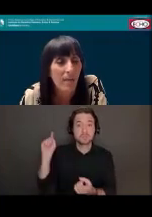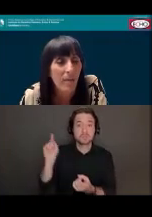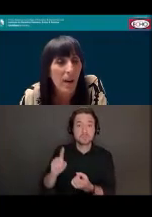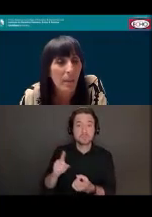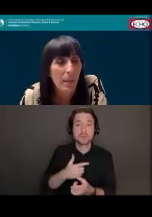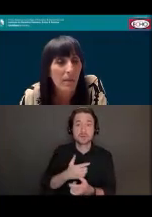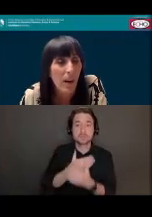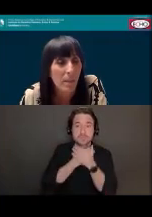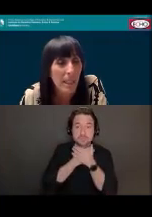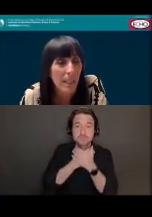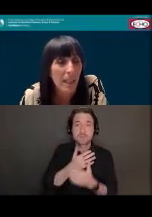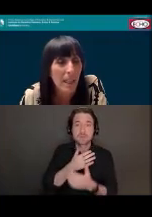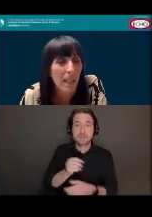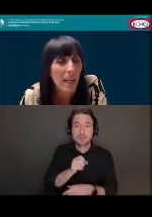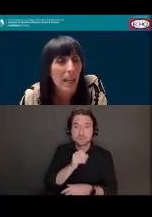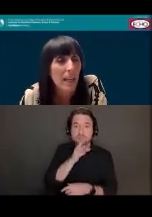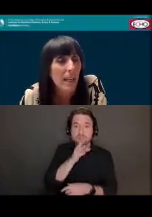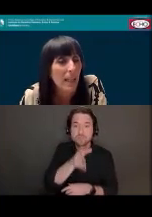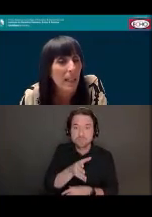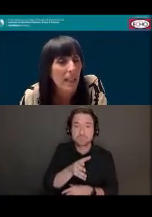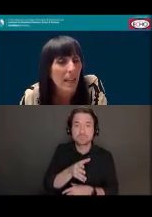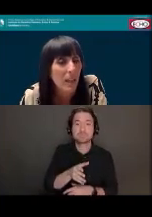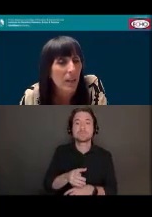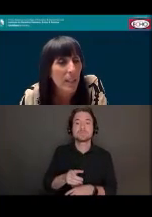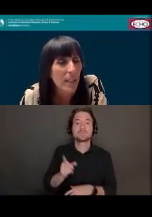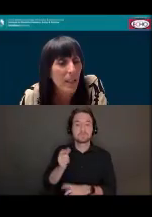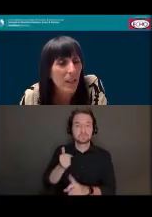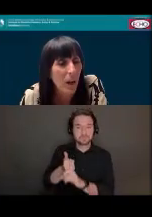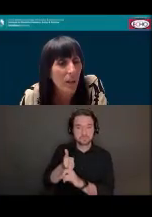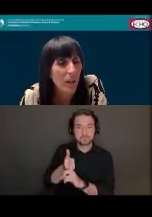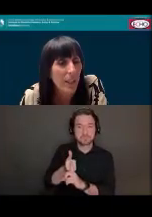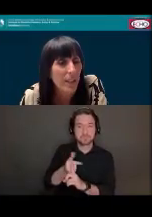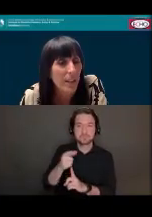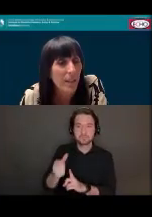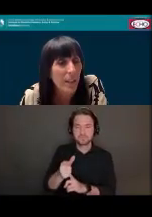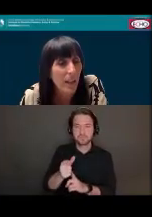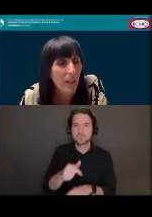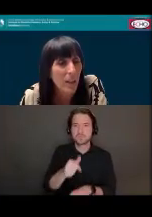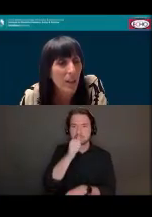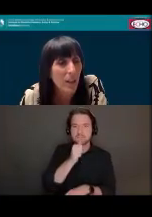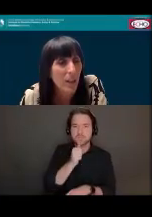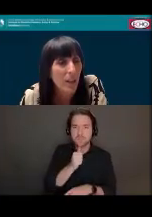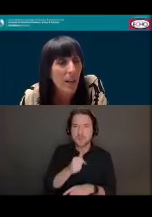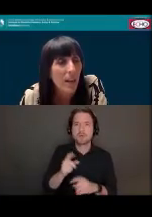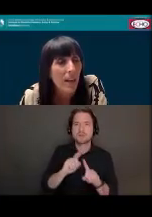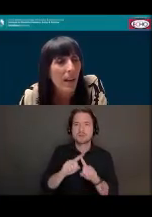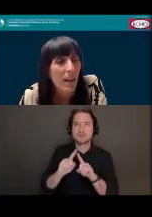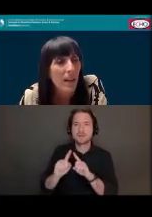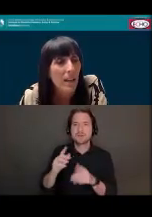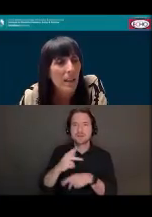and vomiting. He's increasing tolerance of textures. He's